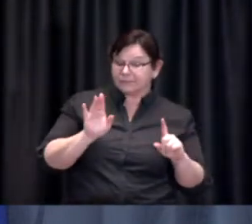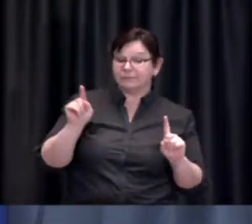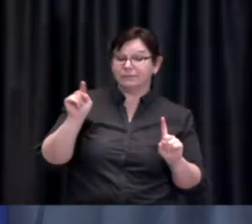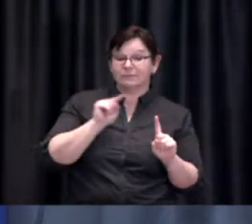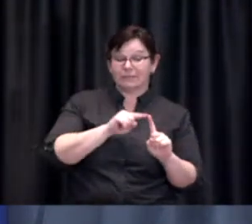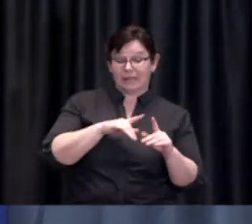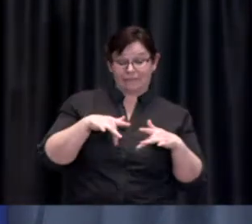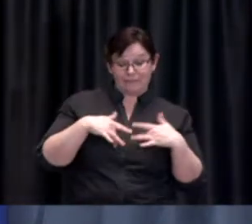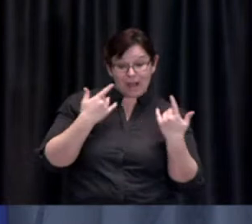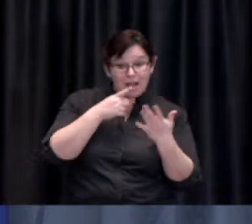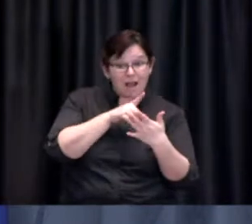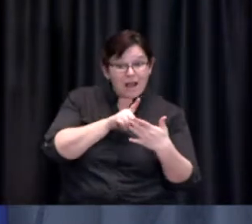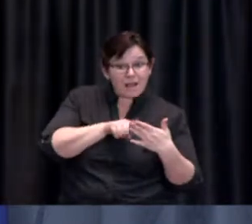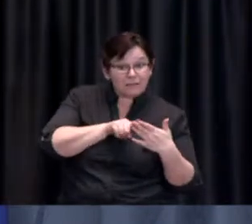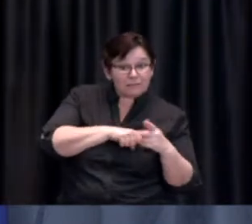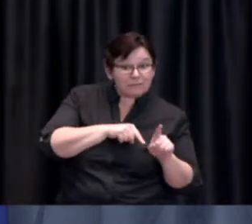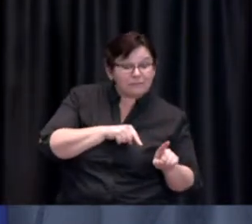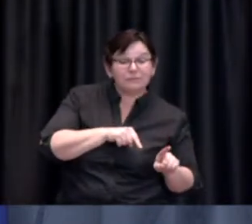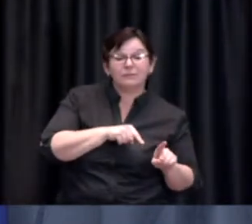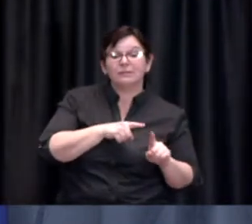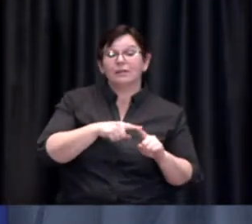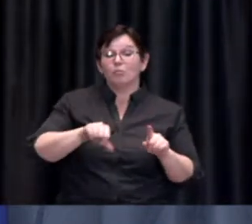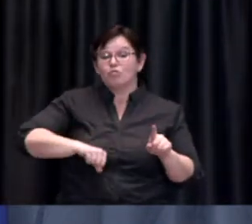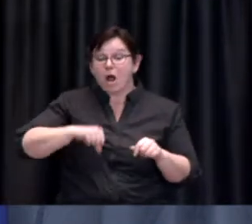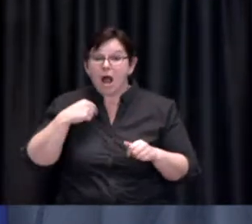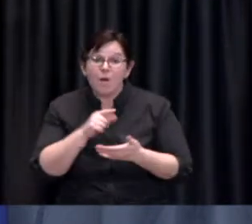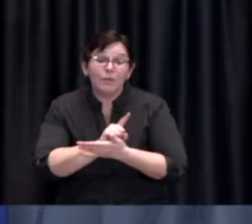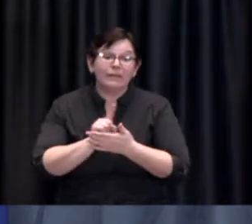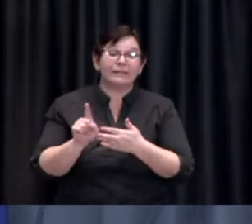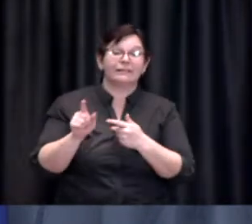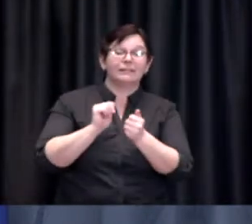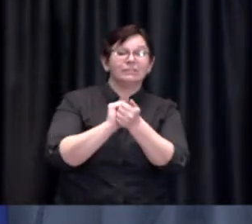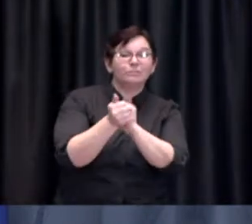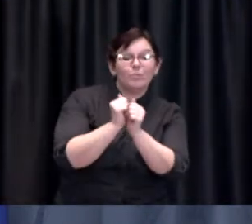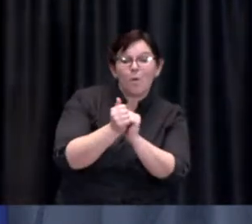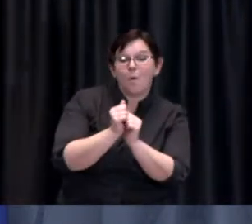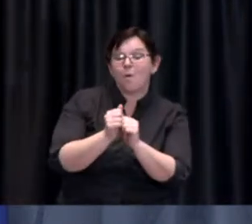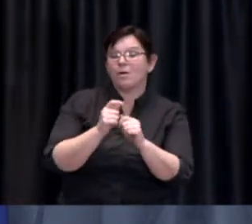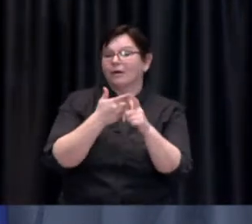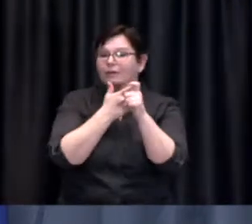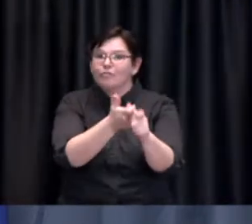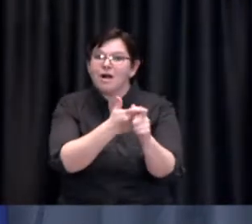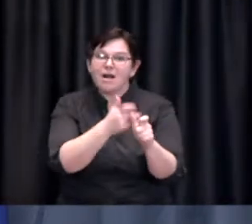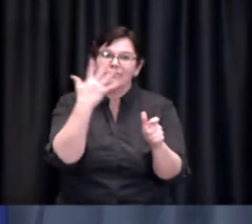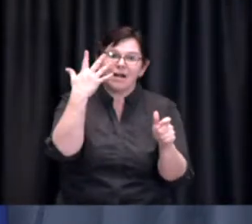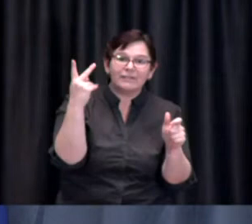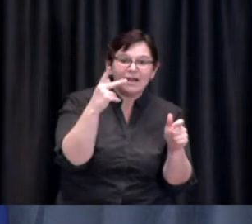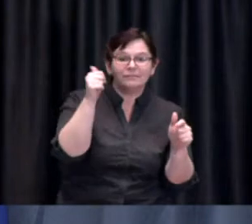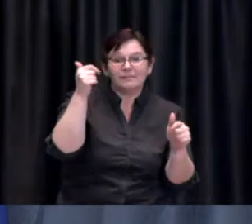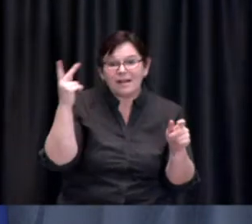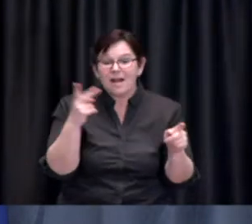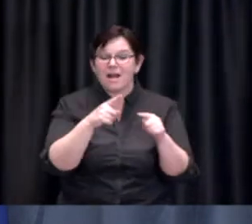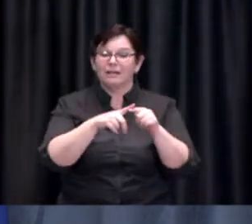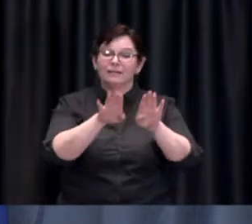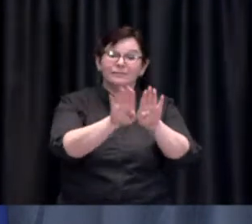The Sporting Life, 10k, Doors open, the organizers in the latter one being ourselves the City